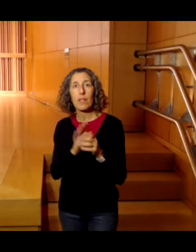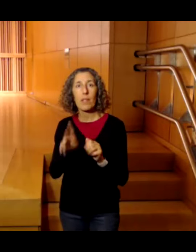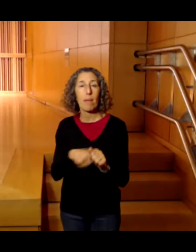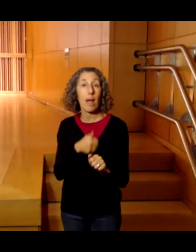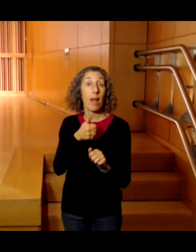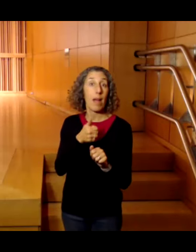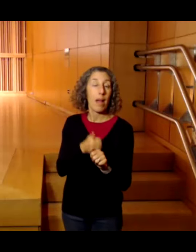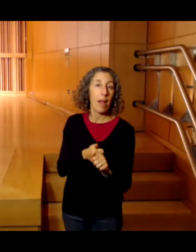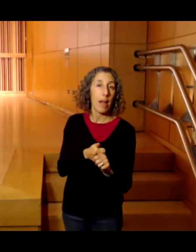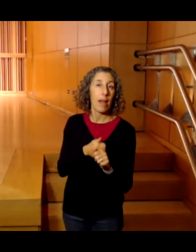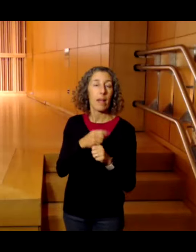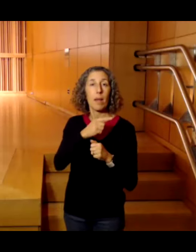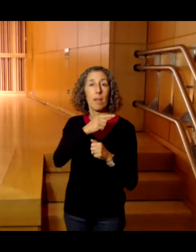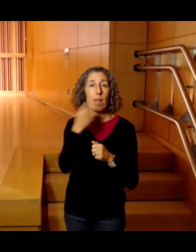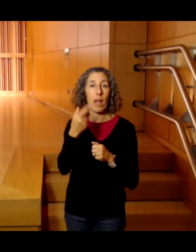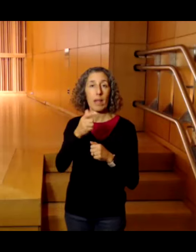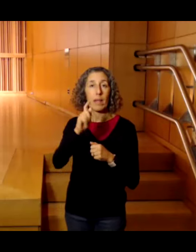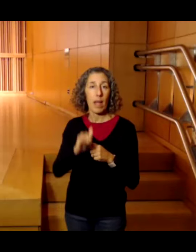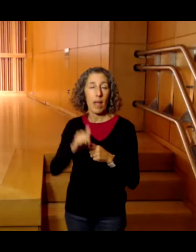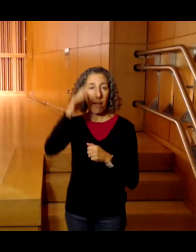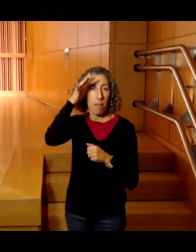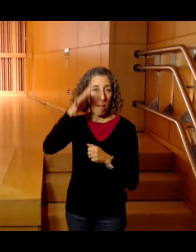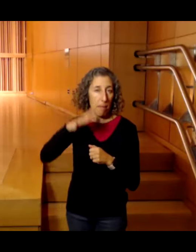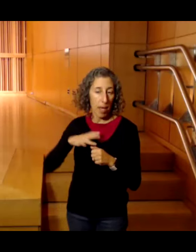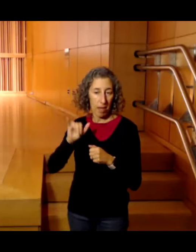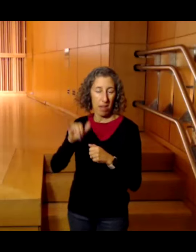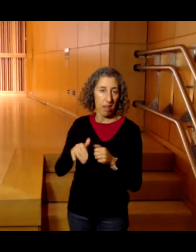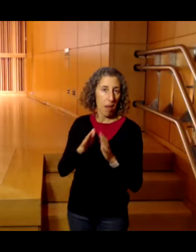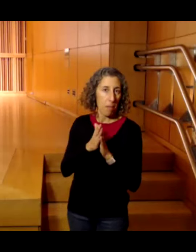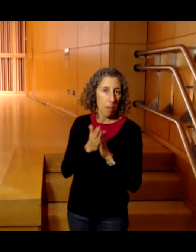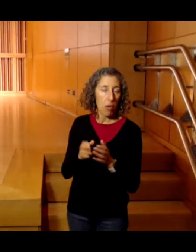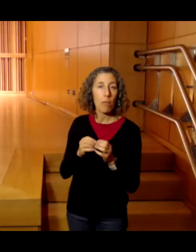Black, gay. Man. beyond registering a quick shock.